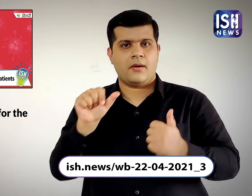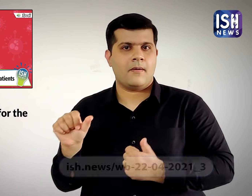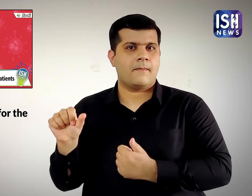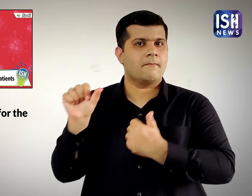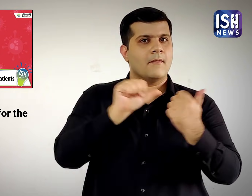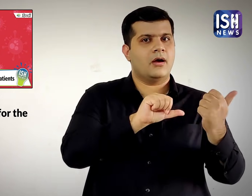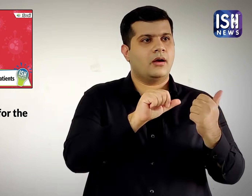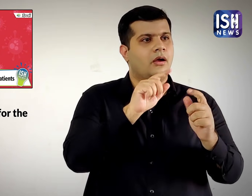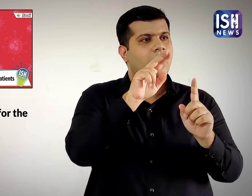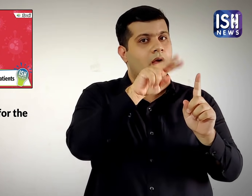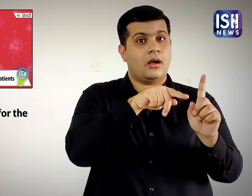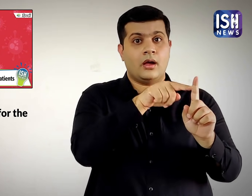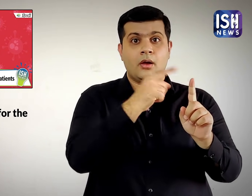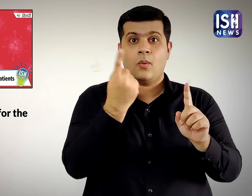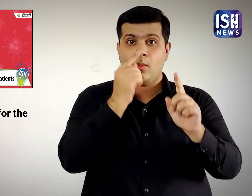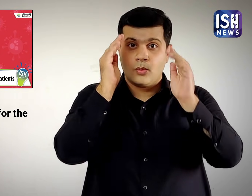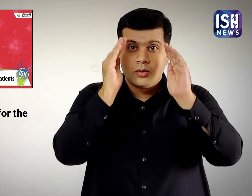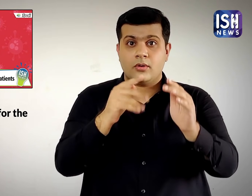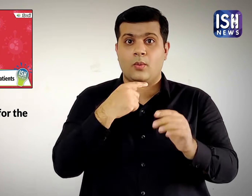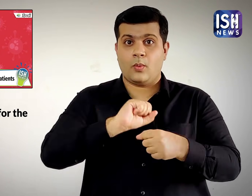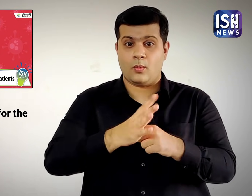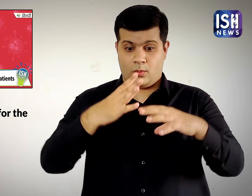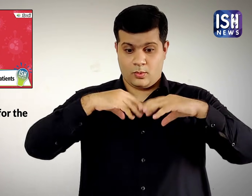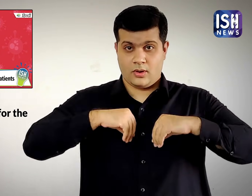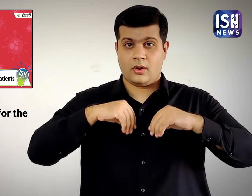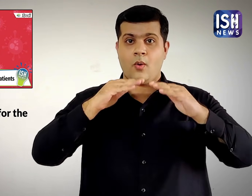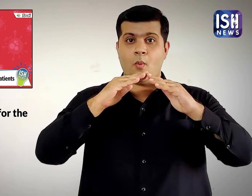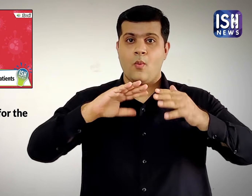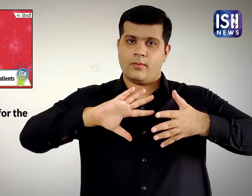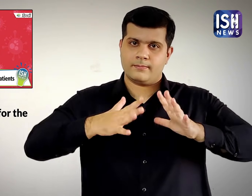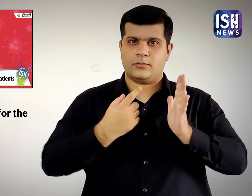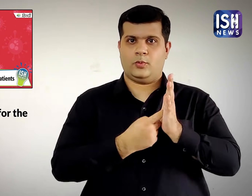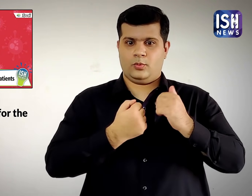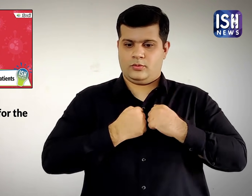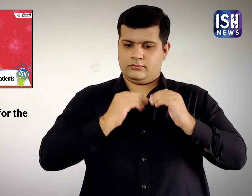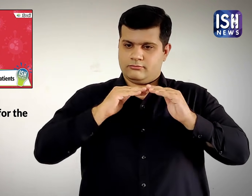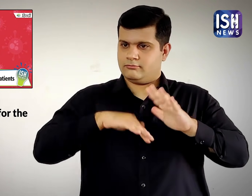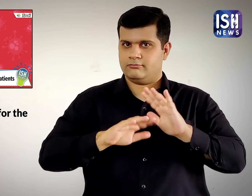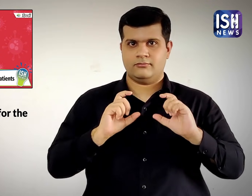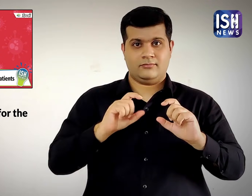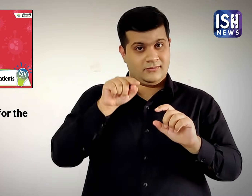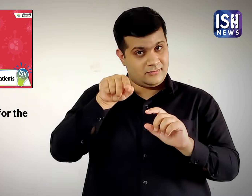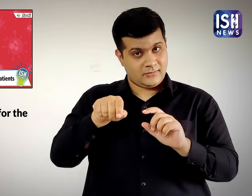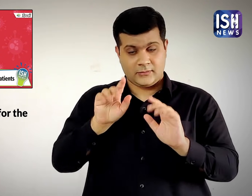you can click on this to watch the video.